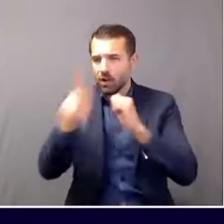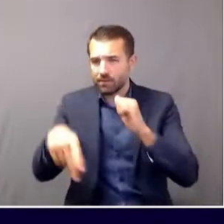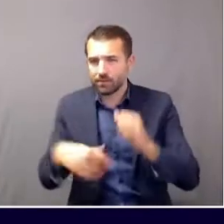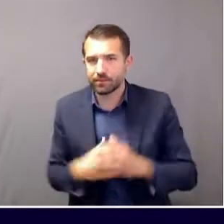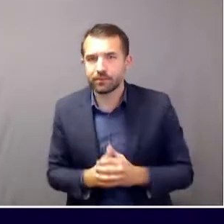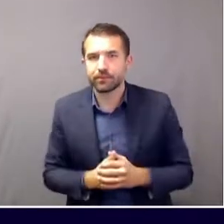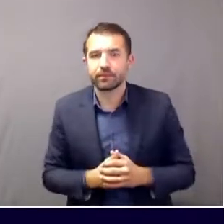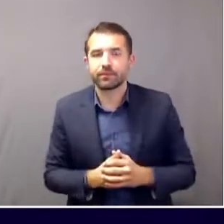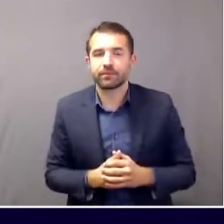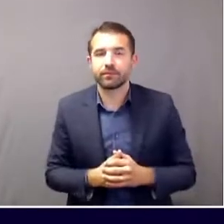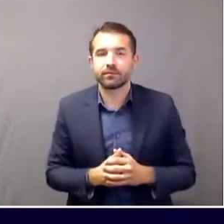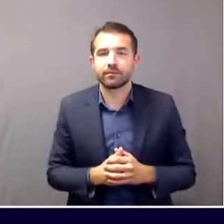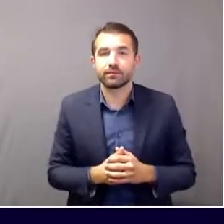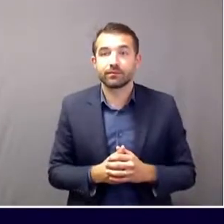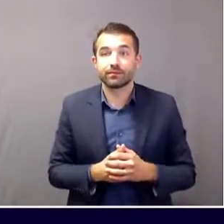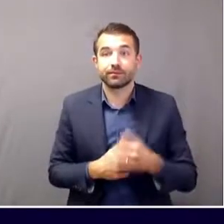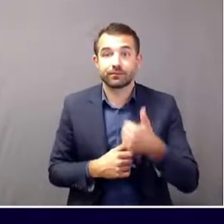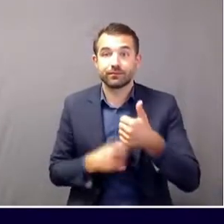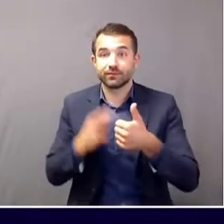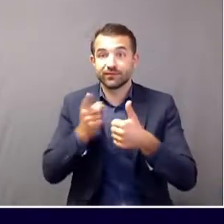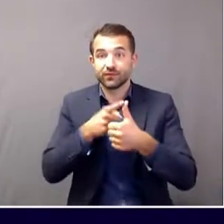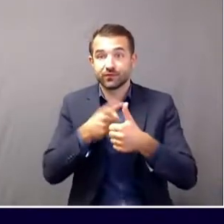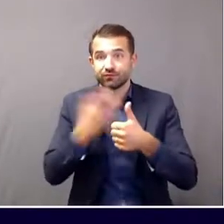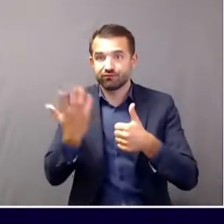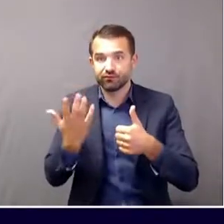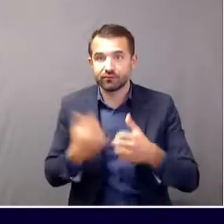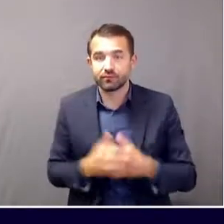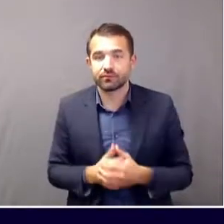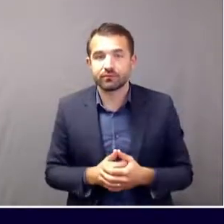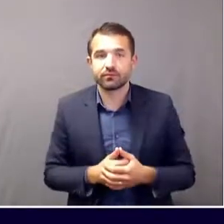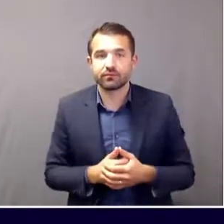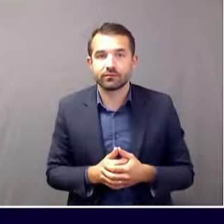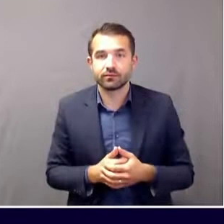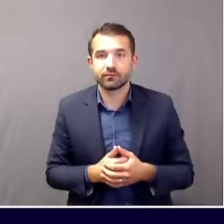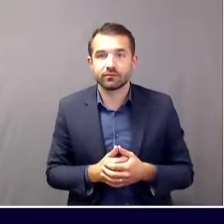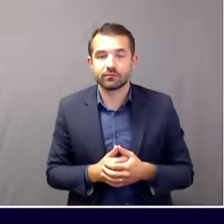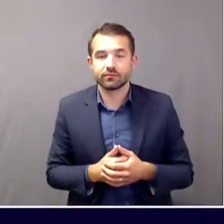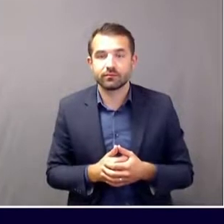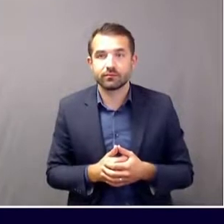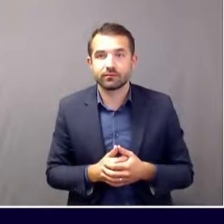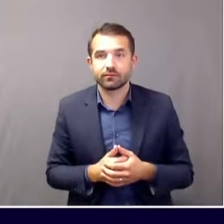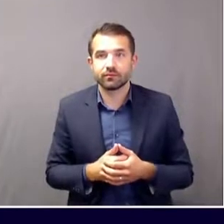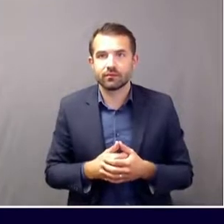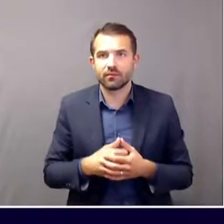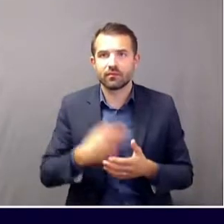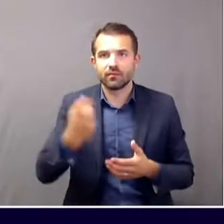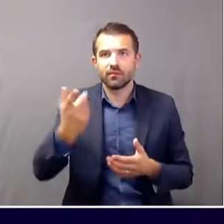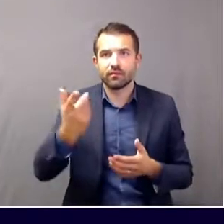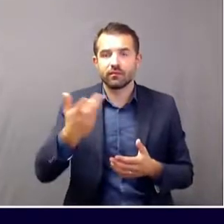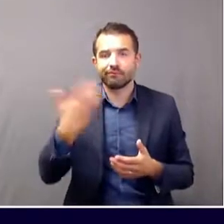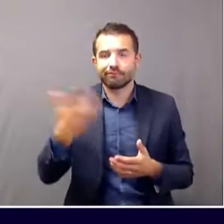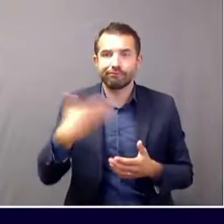so I I know you were dead